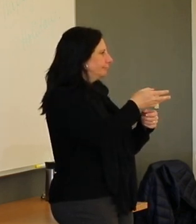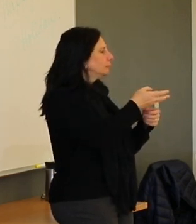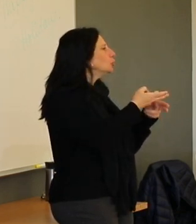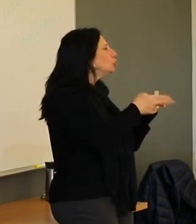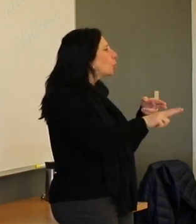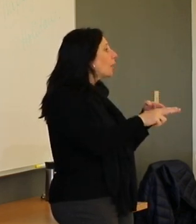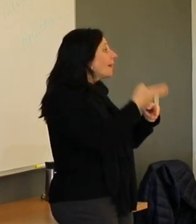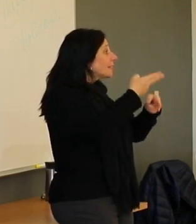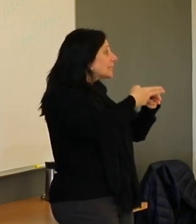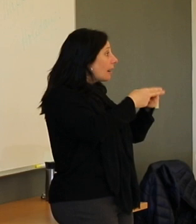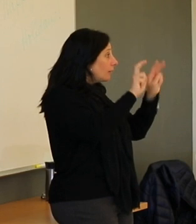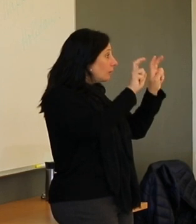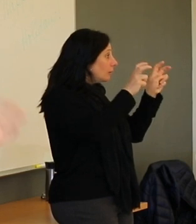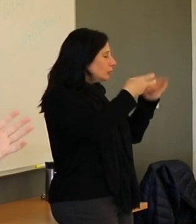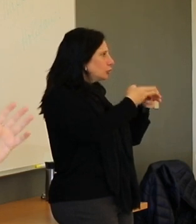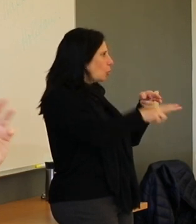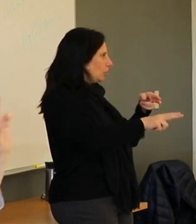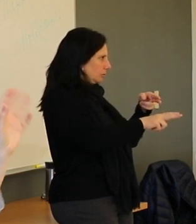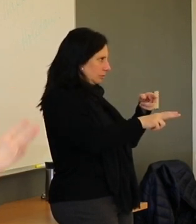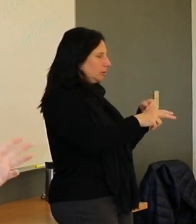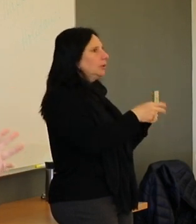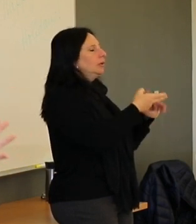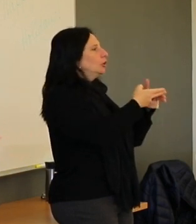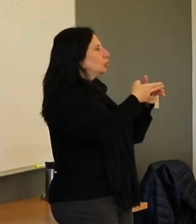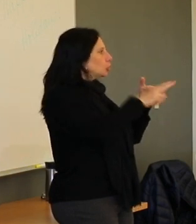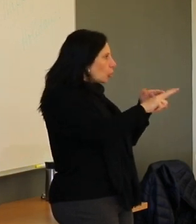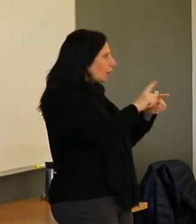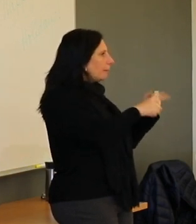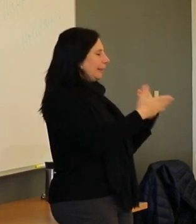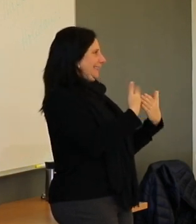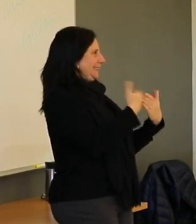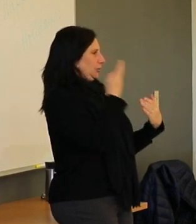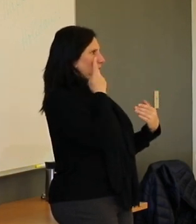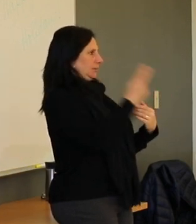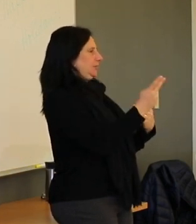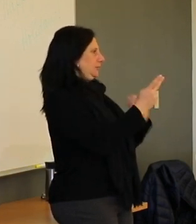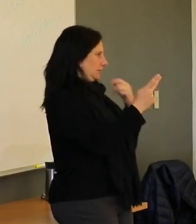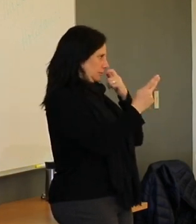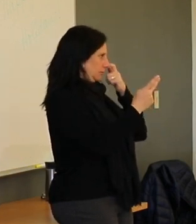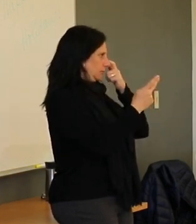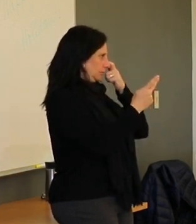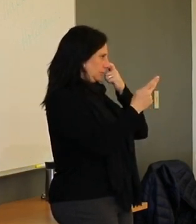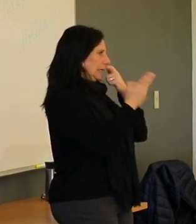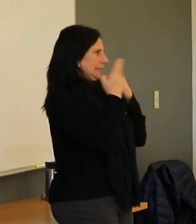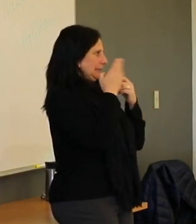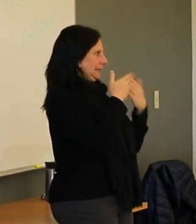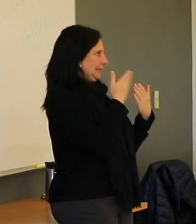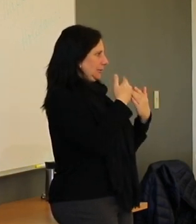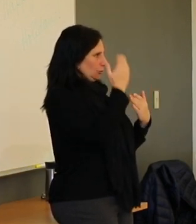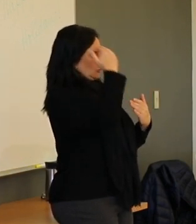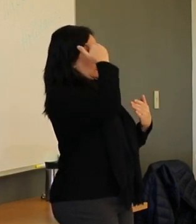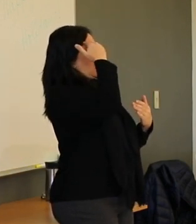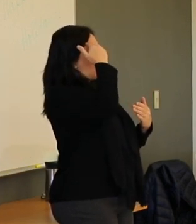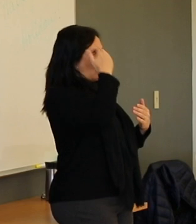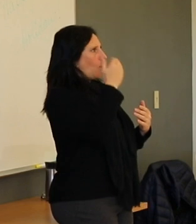It should be something that is short, but that you can recognize it whenever you see it, because that's what's going to pop up like on the curriculum map.